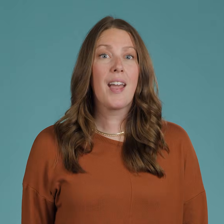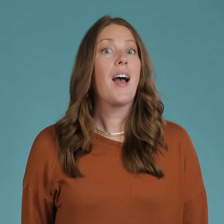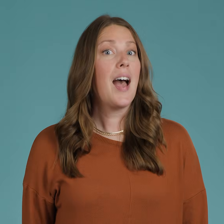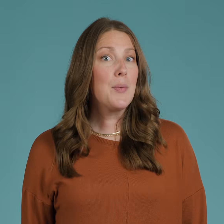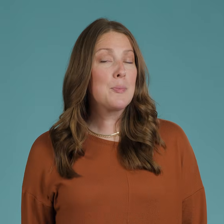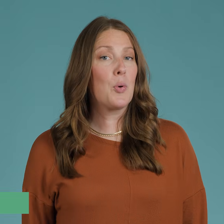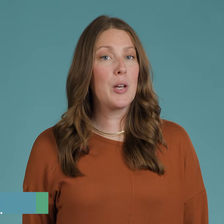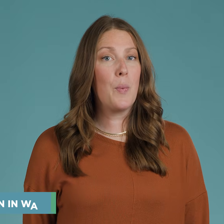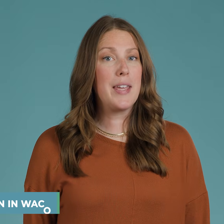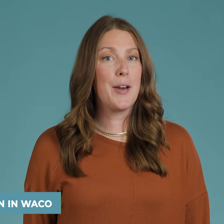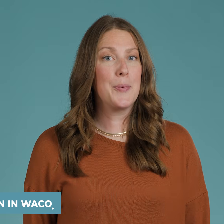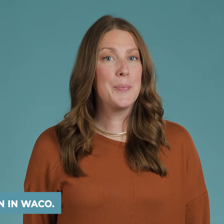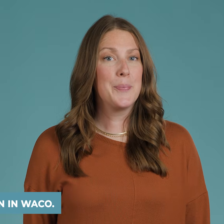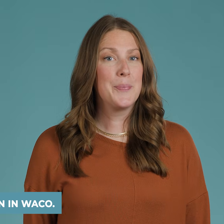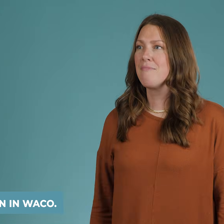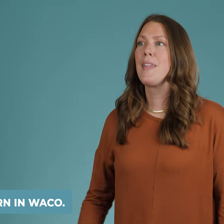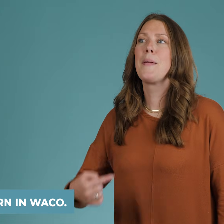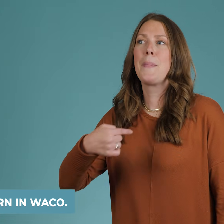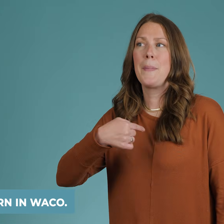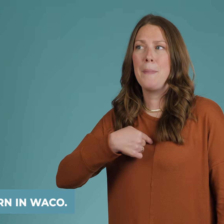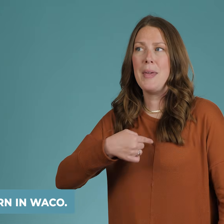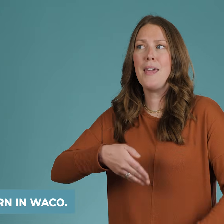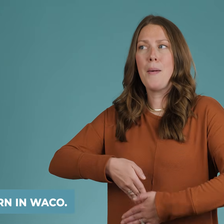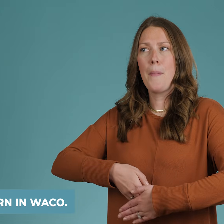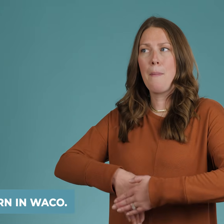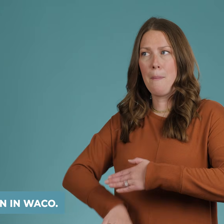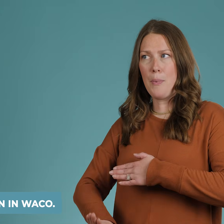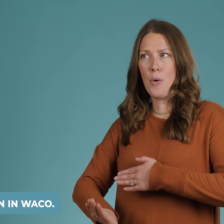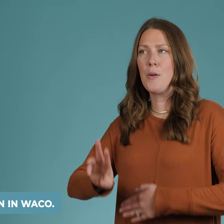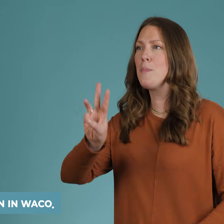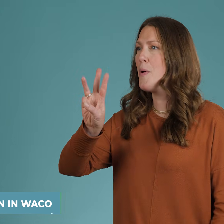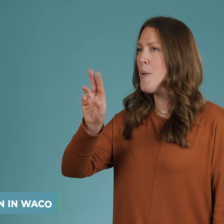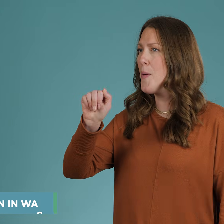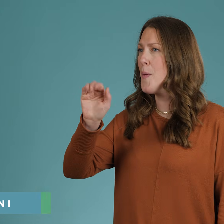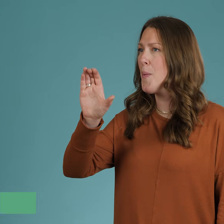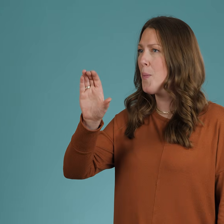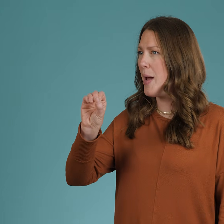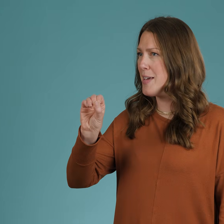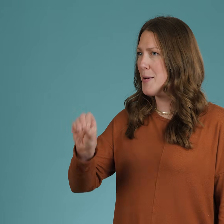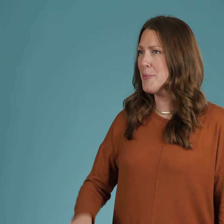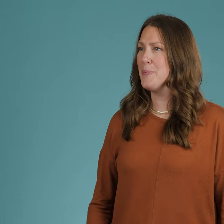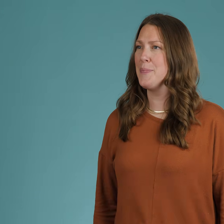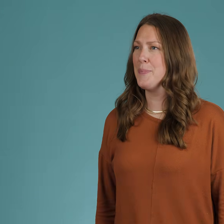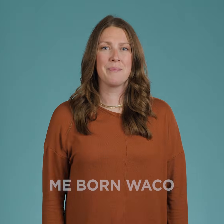I was born in Waco. ME BORN WACO